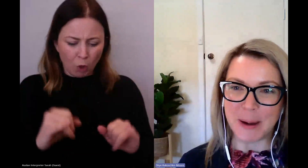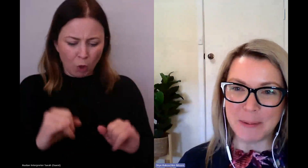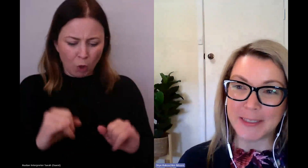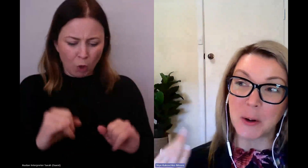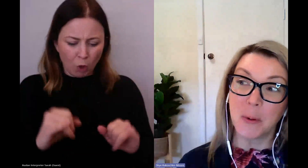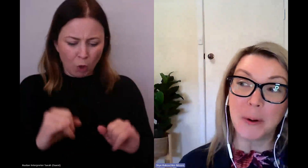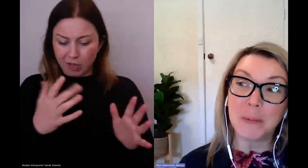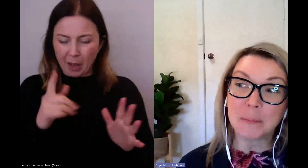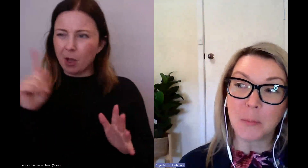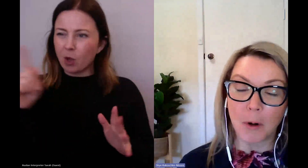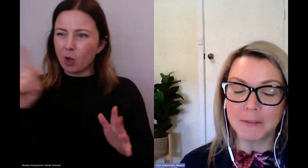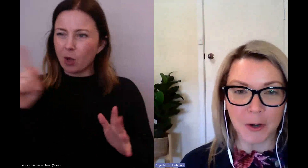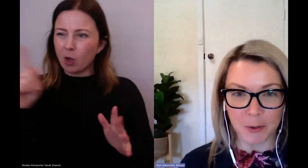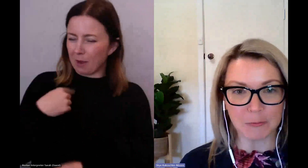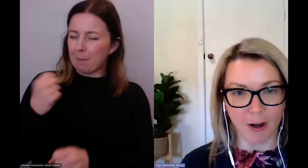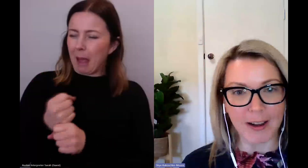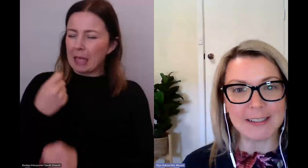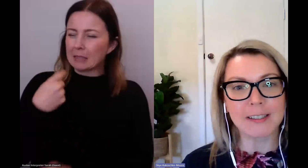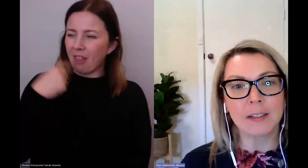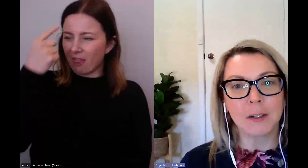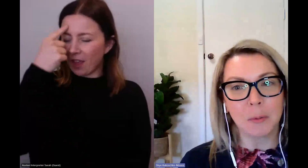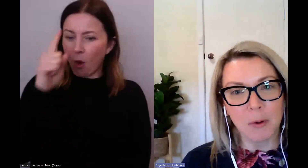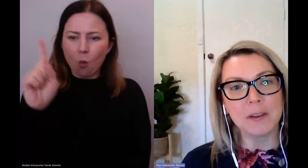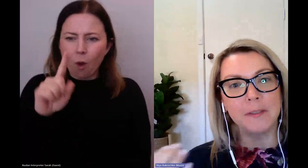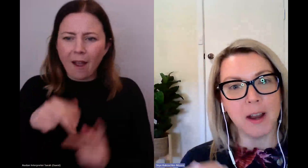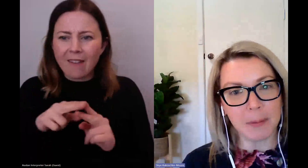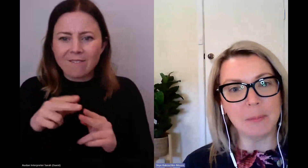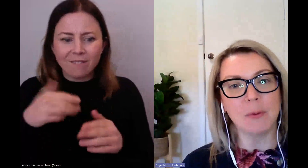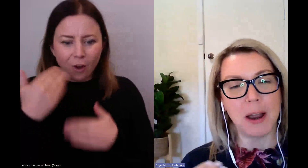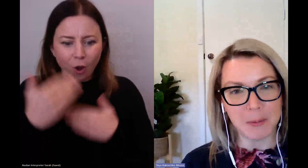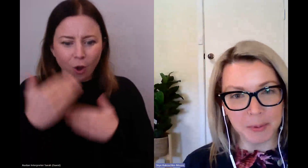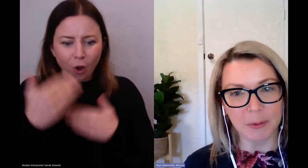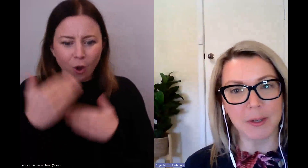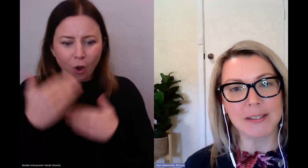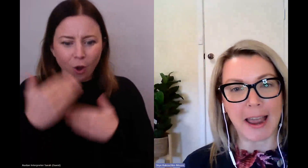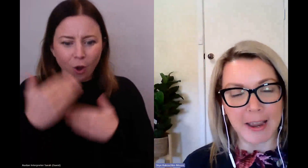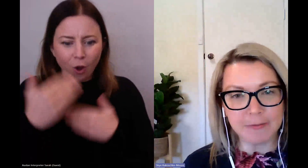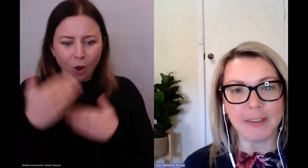made me think well what if it goes right? What if young people and employers have